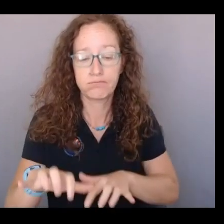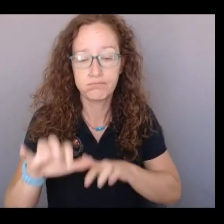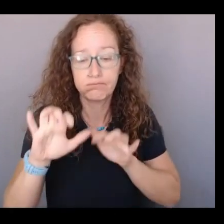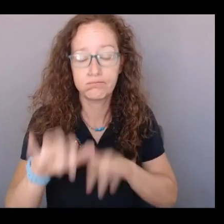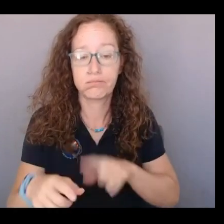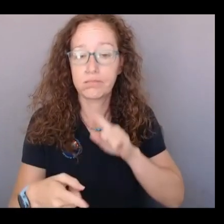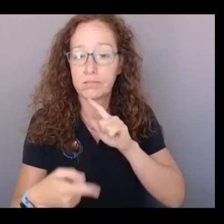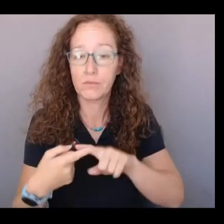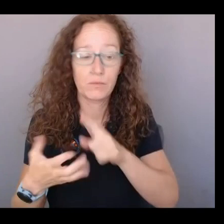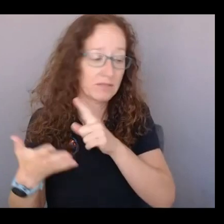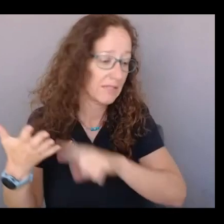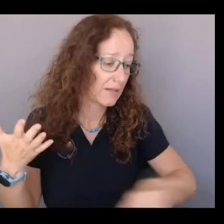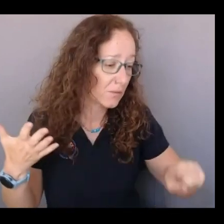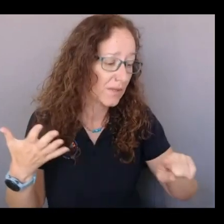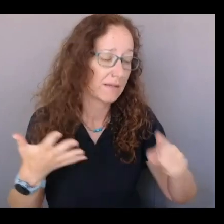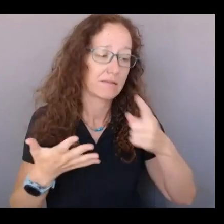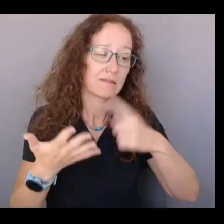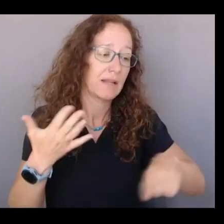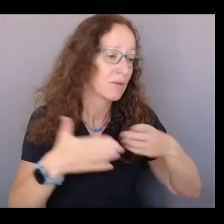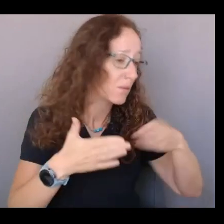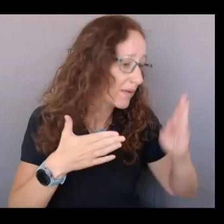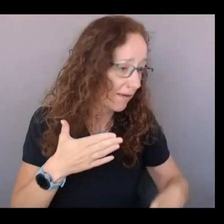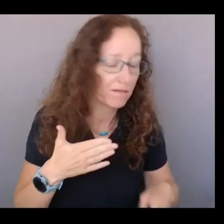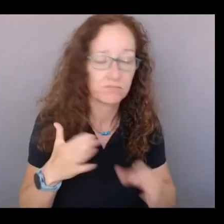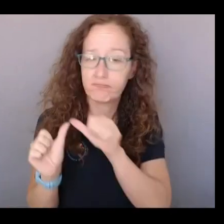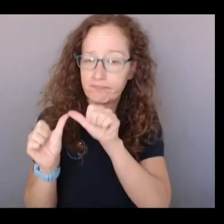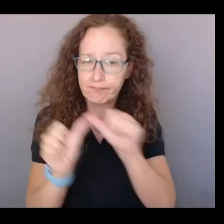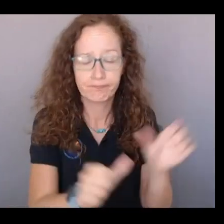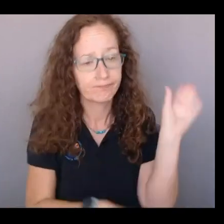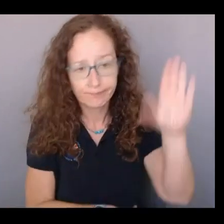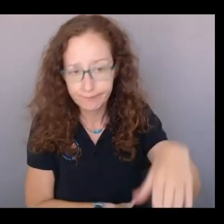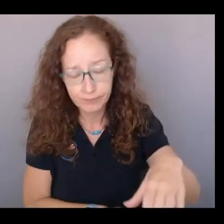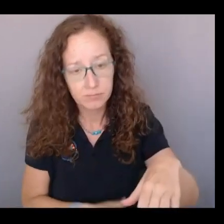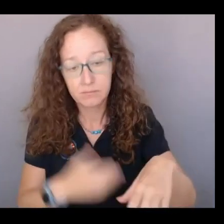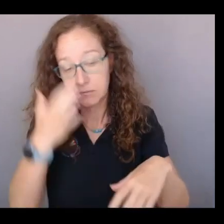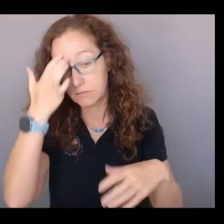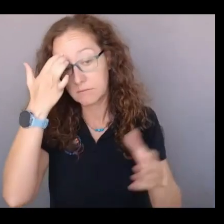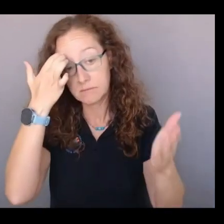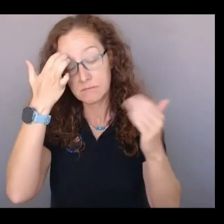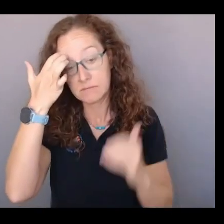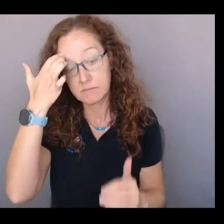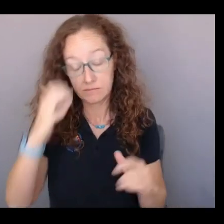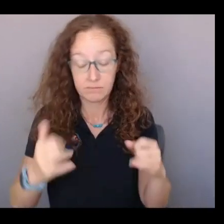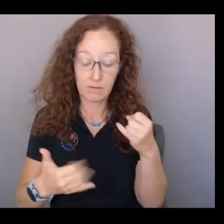just looking at our daily precipitation chart. You can see how it really ramps up over the weekend. Pretty significant